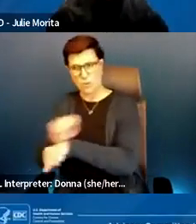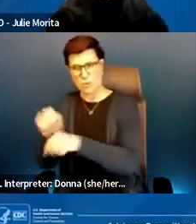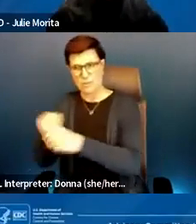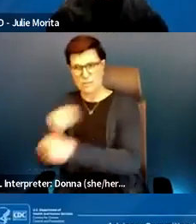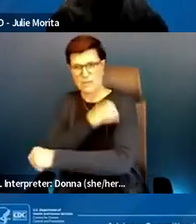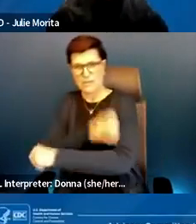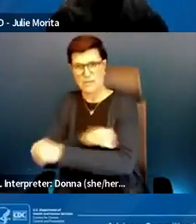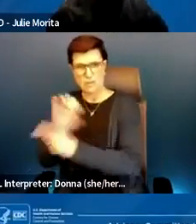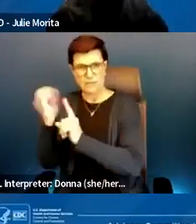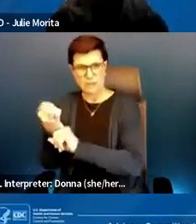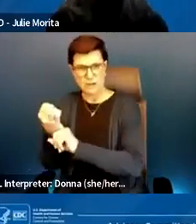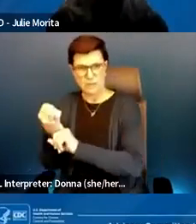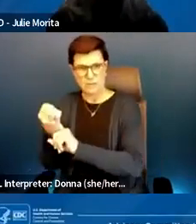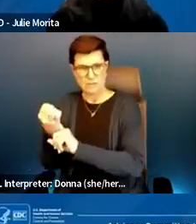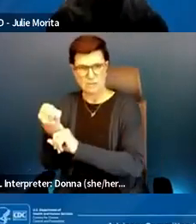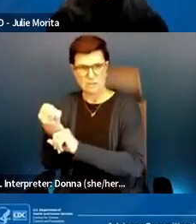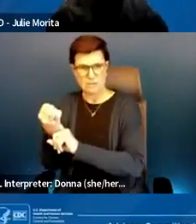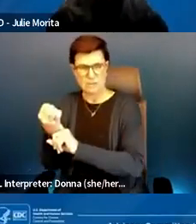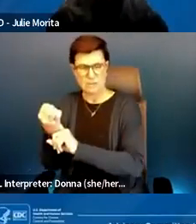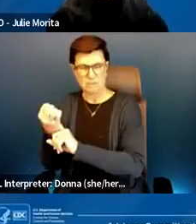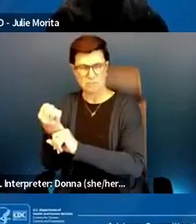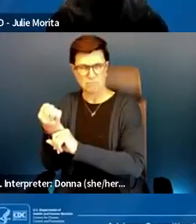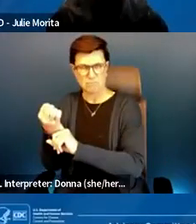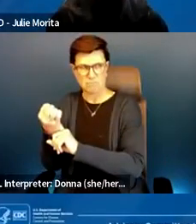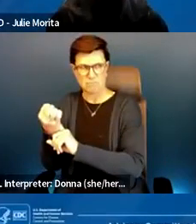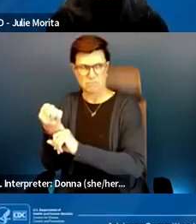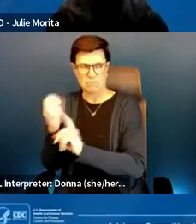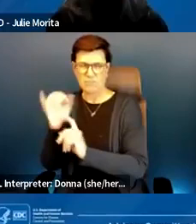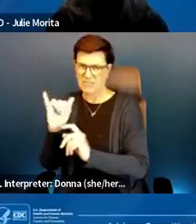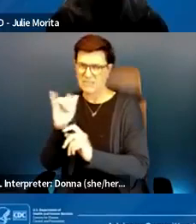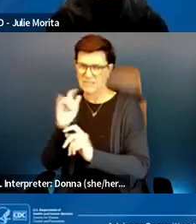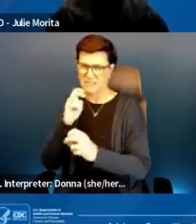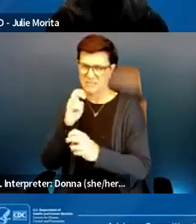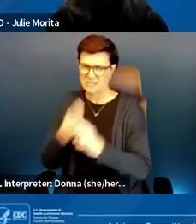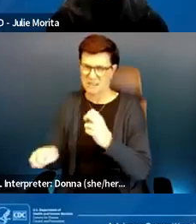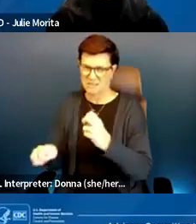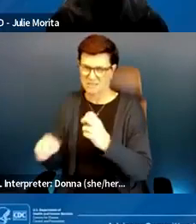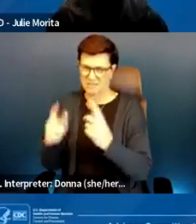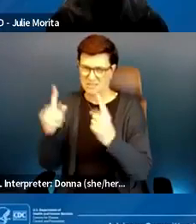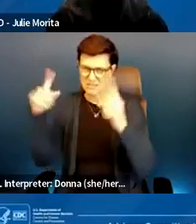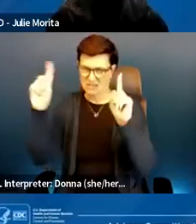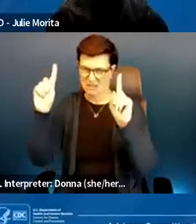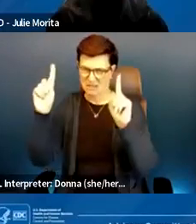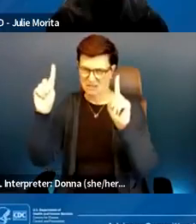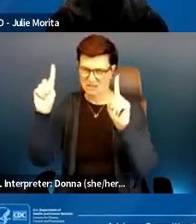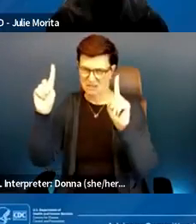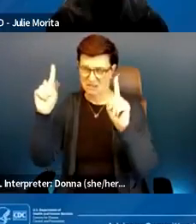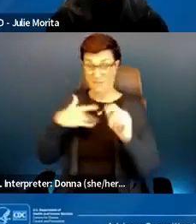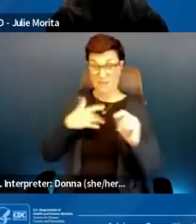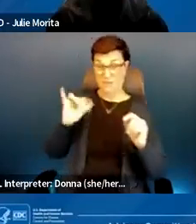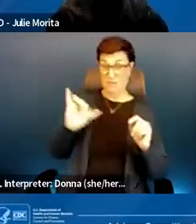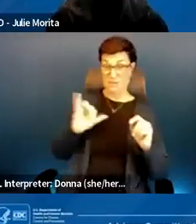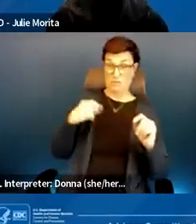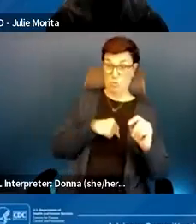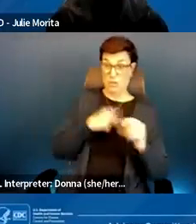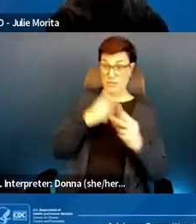it's going to be hard to do that successfully. And I feel like we saw an unsuccessful attempt